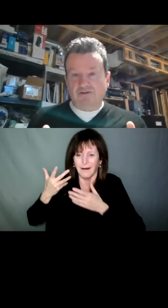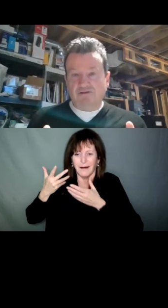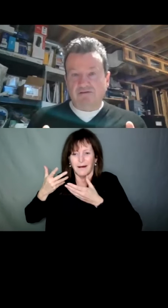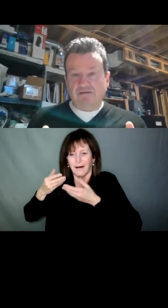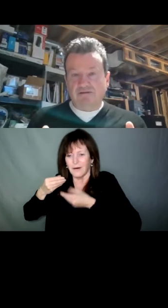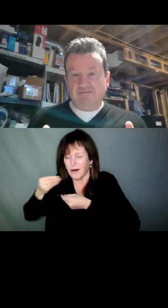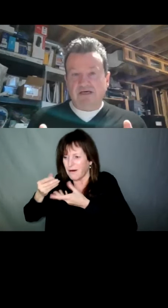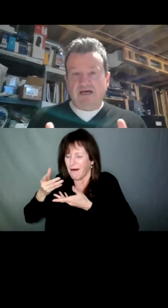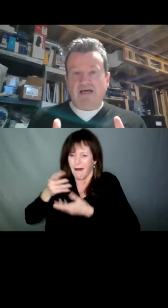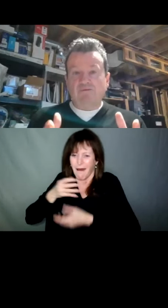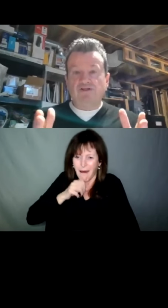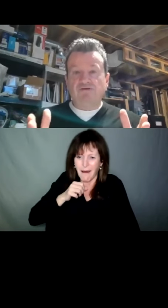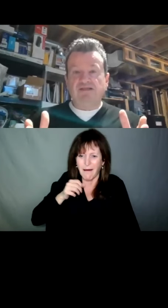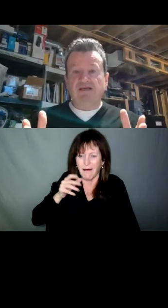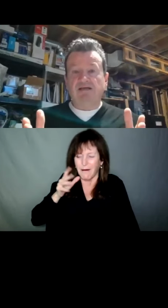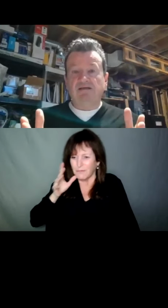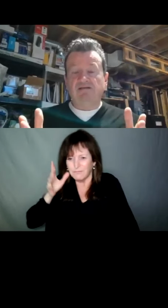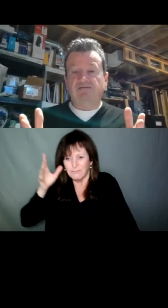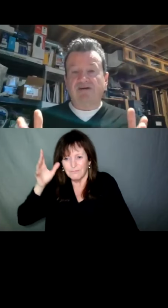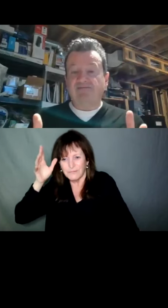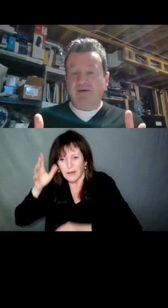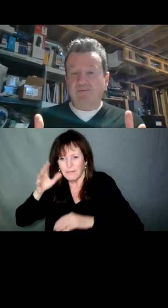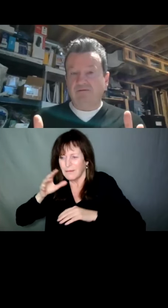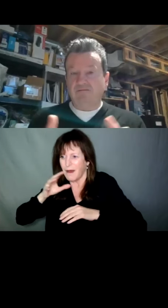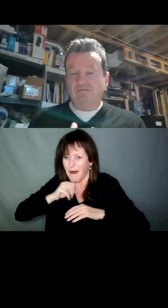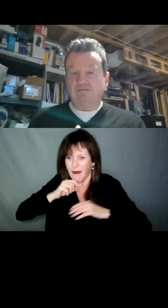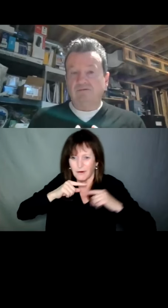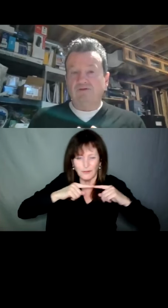. We go to the next slide is